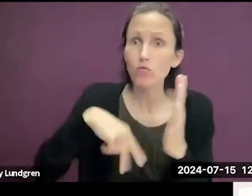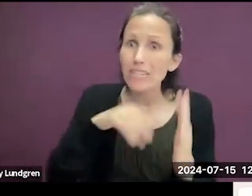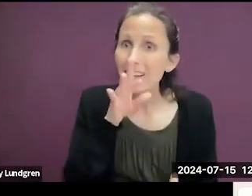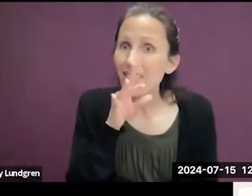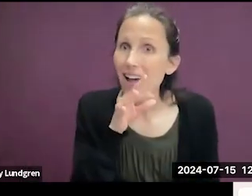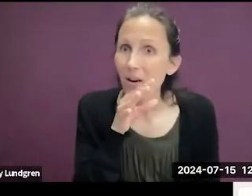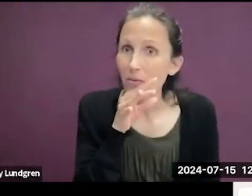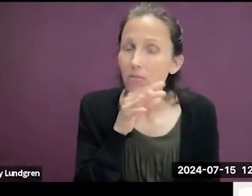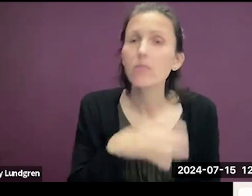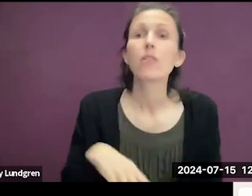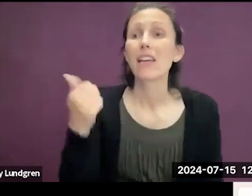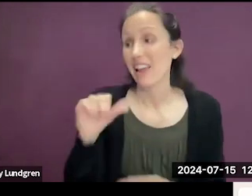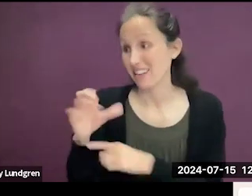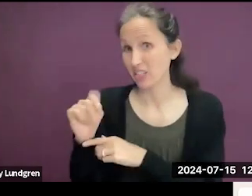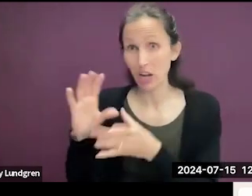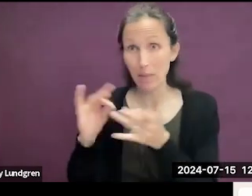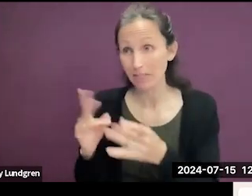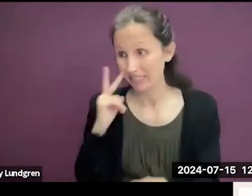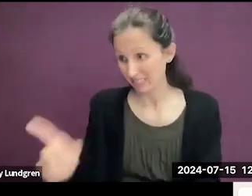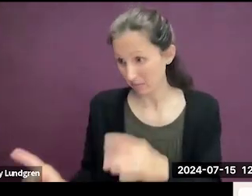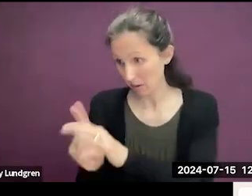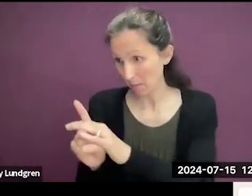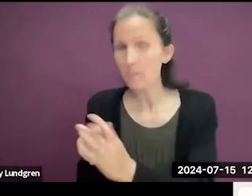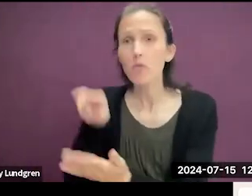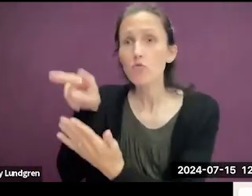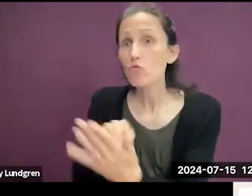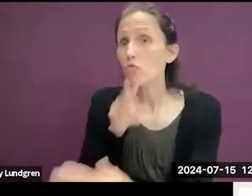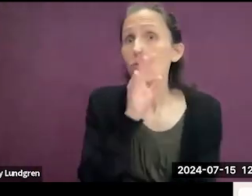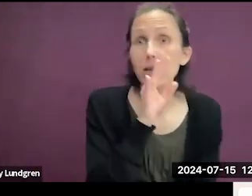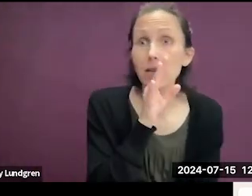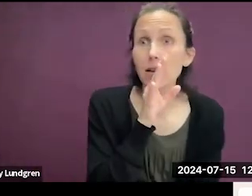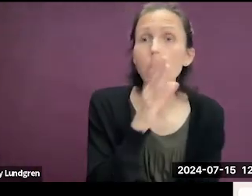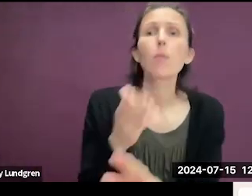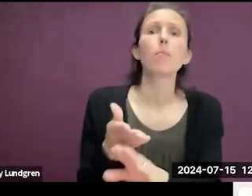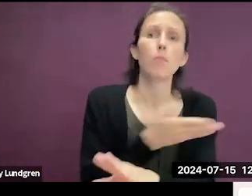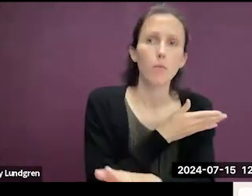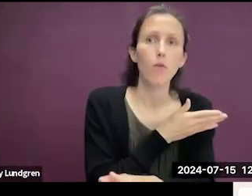that we might be responding to, we want to read those aloud as well, before we answer those questions.